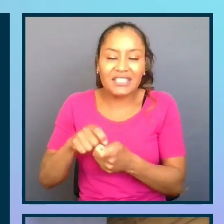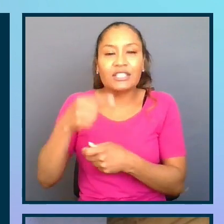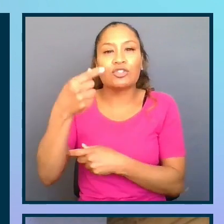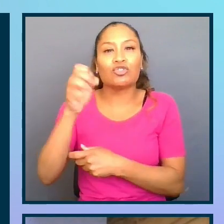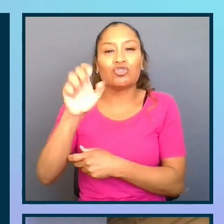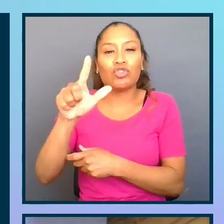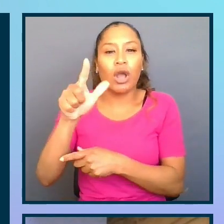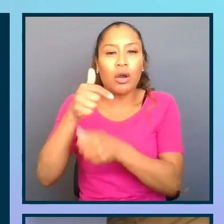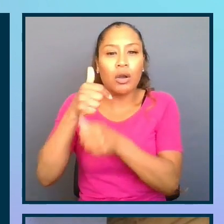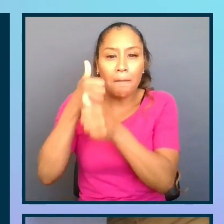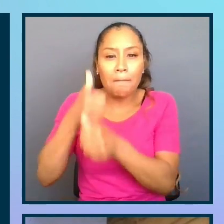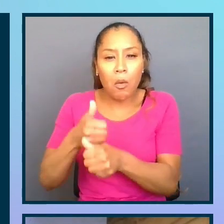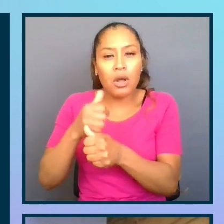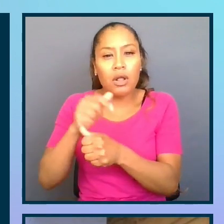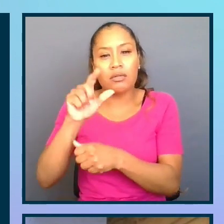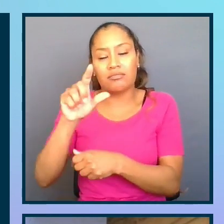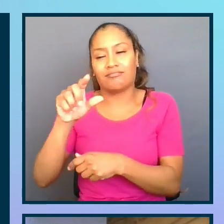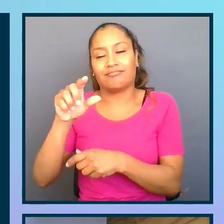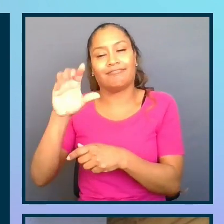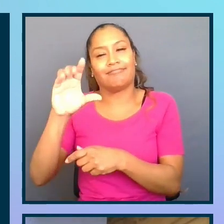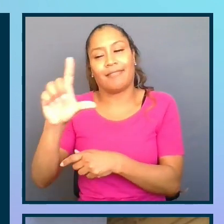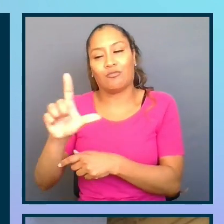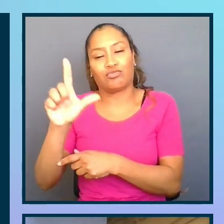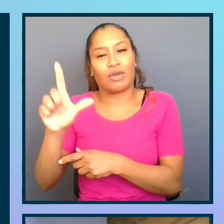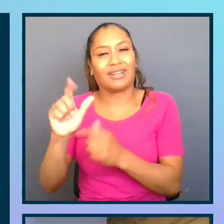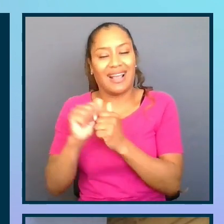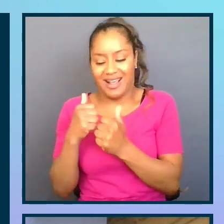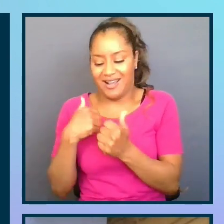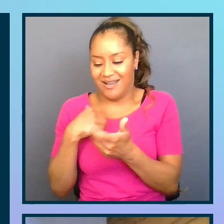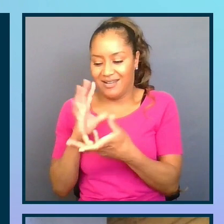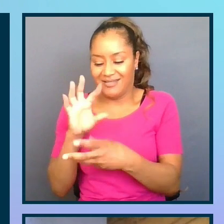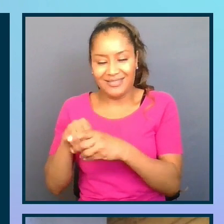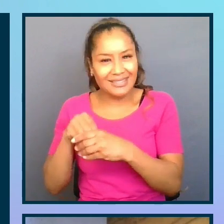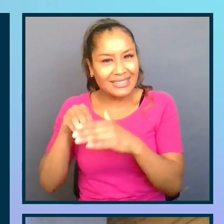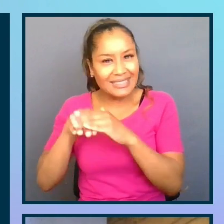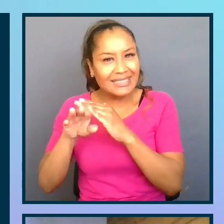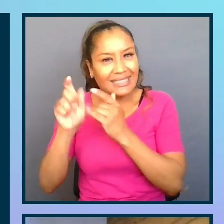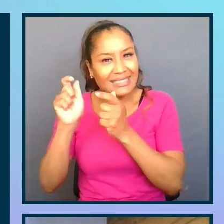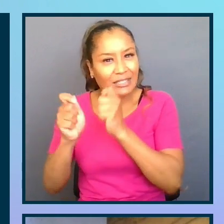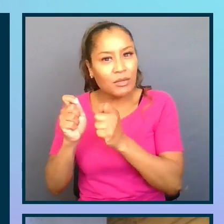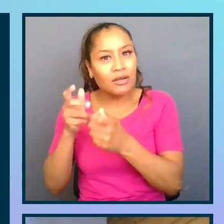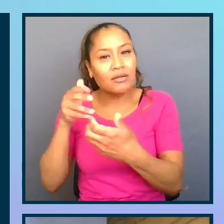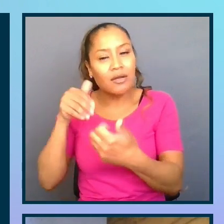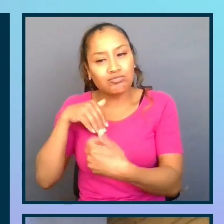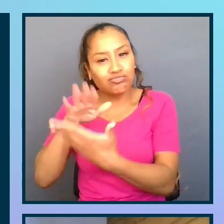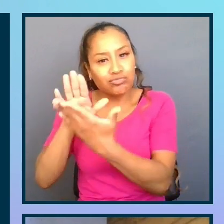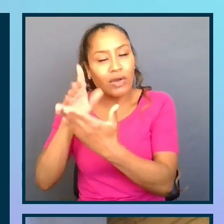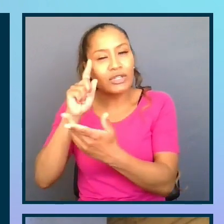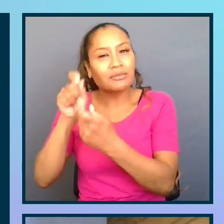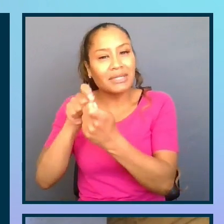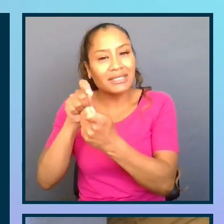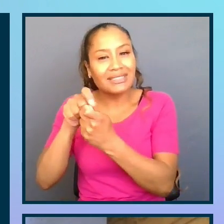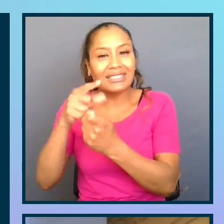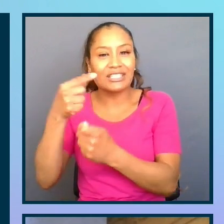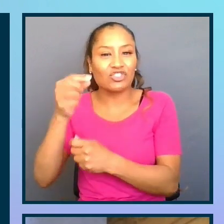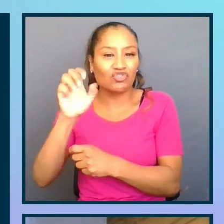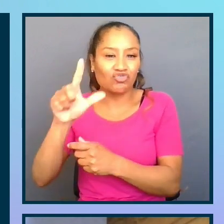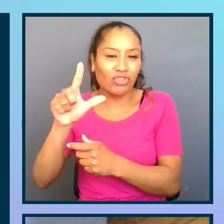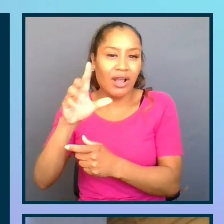and how we've included accessibility in our approach to specifications and GEL component creation.